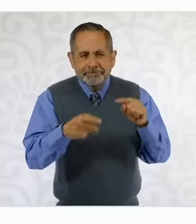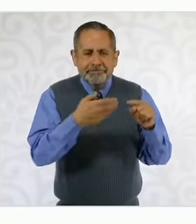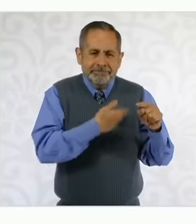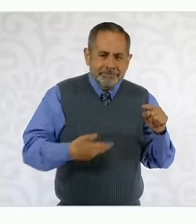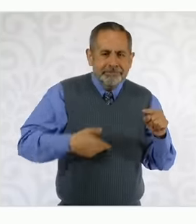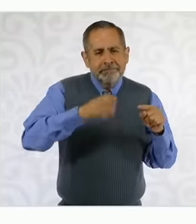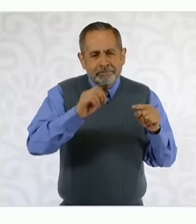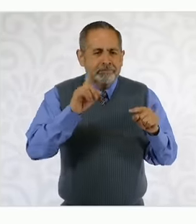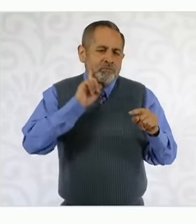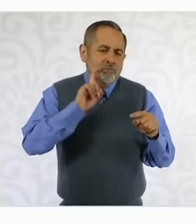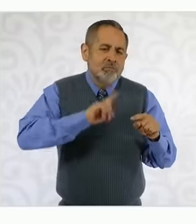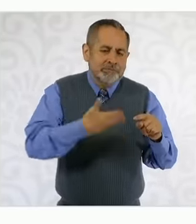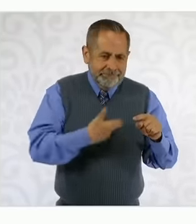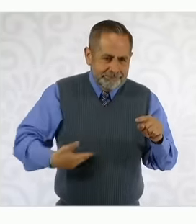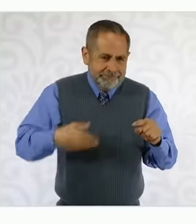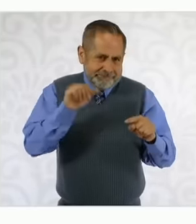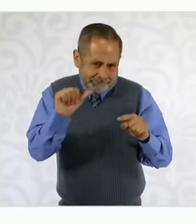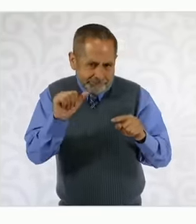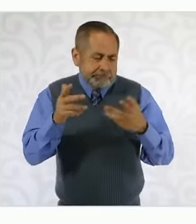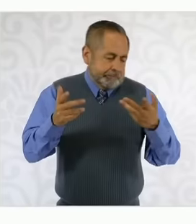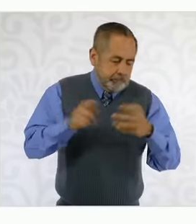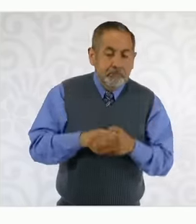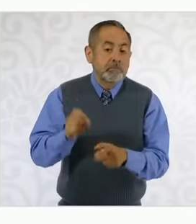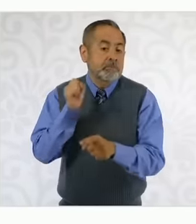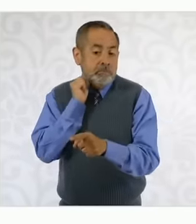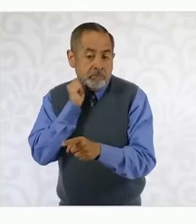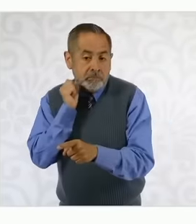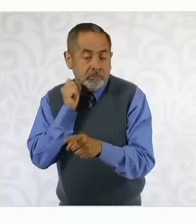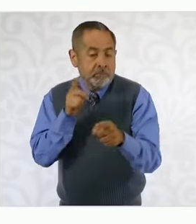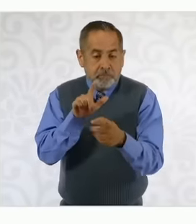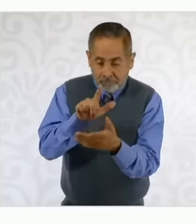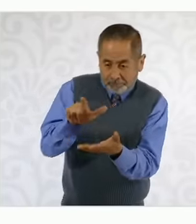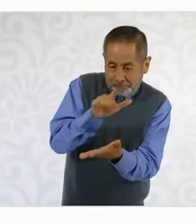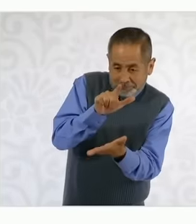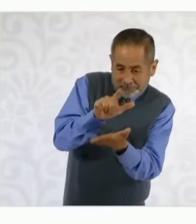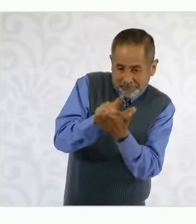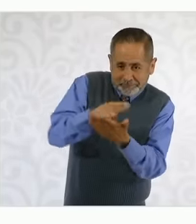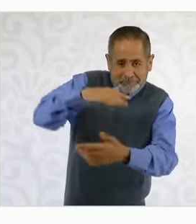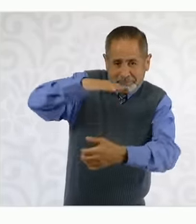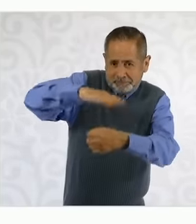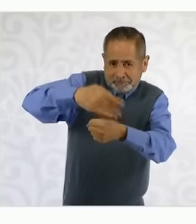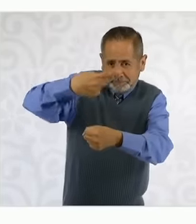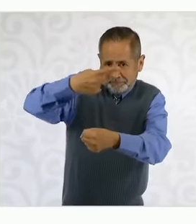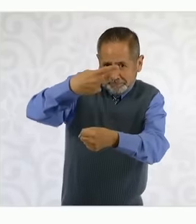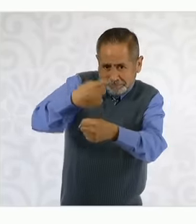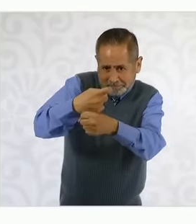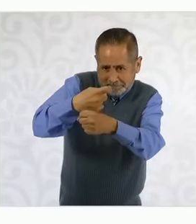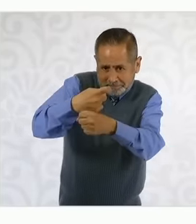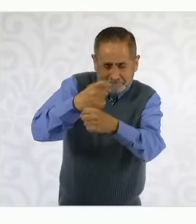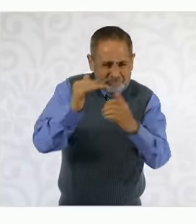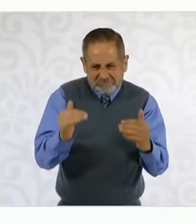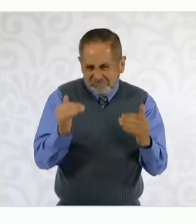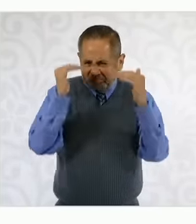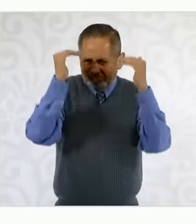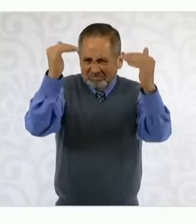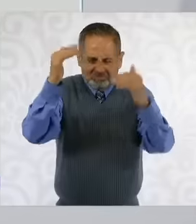Republic with the approval of the senate will be The Supreme law of the entire union says so, the